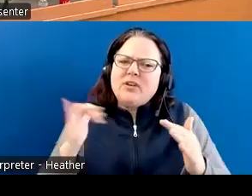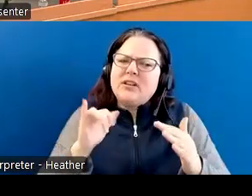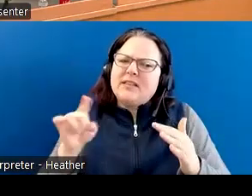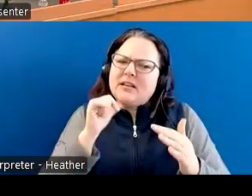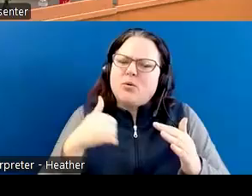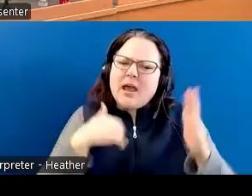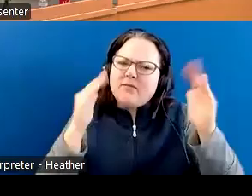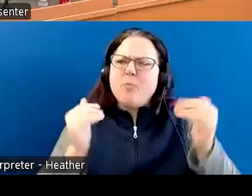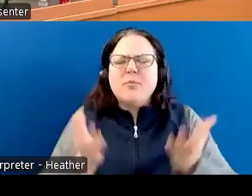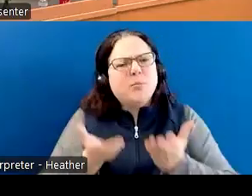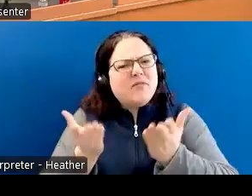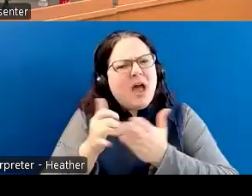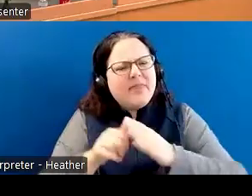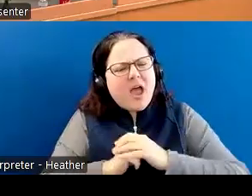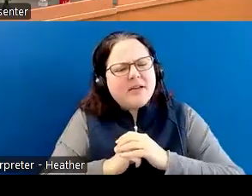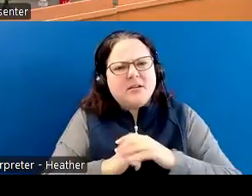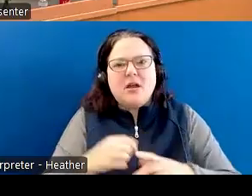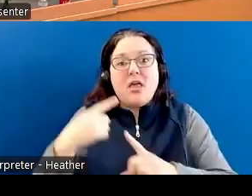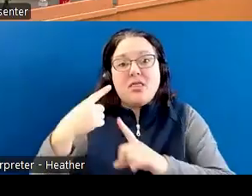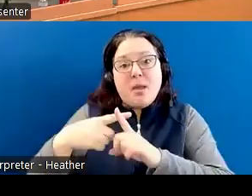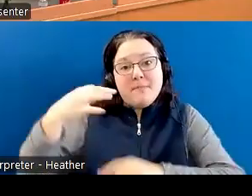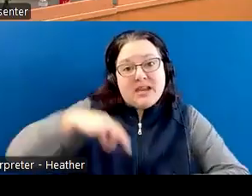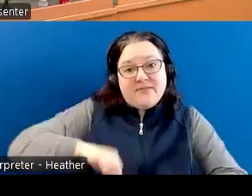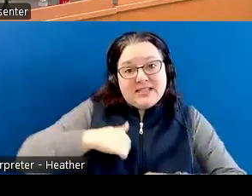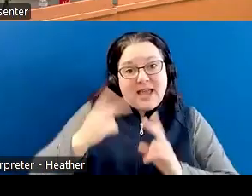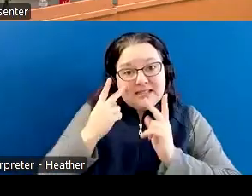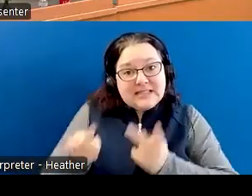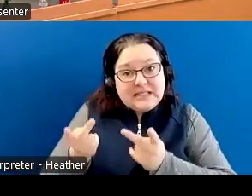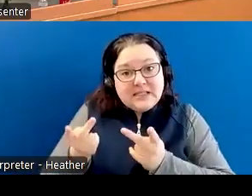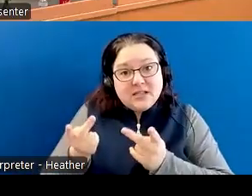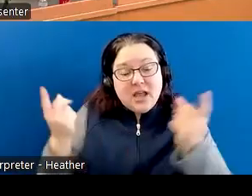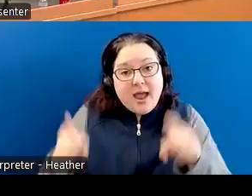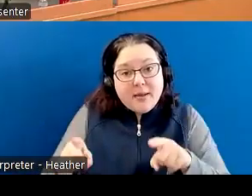most important about the benefits that I've seen with them is that some of my clients have shared